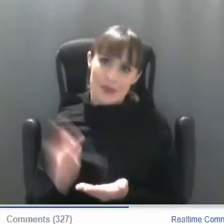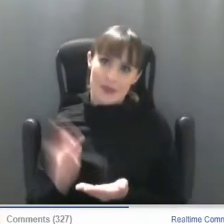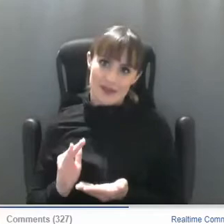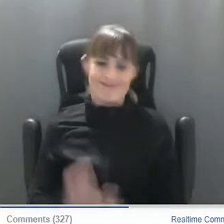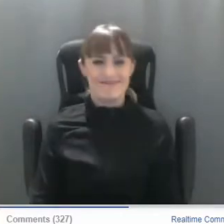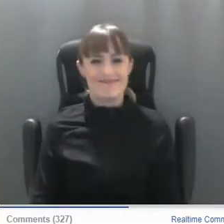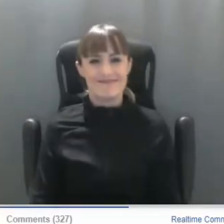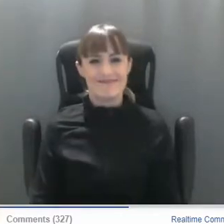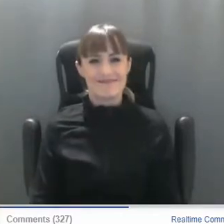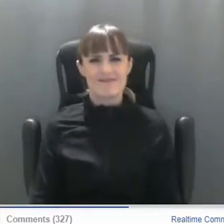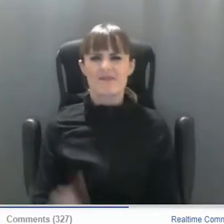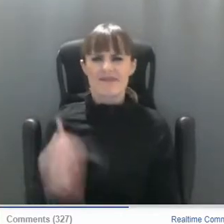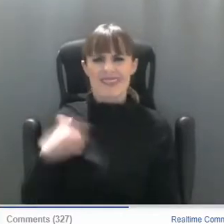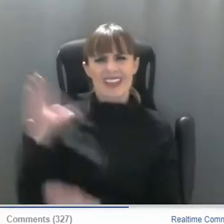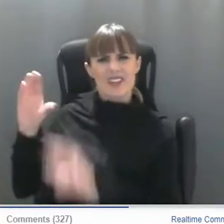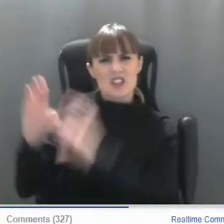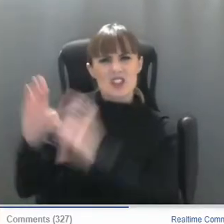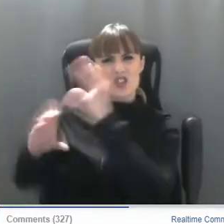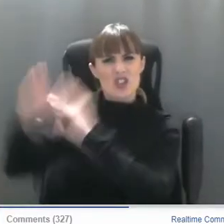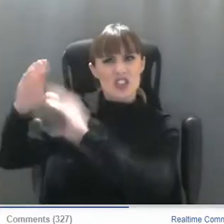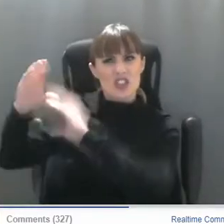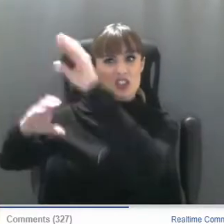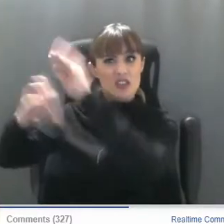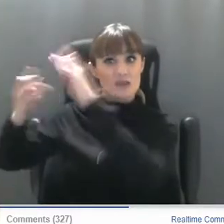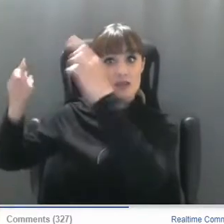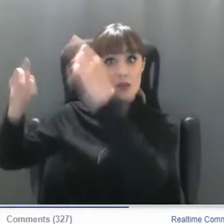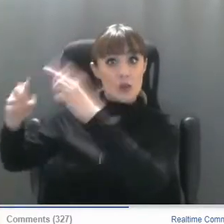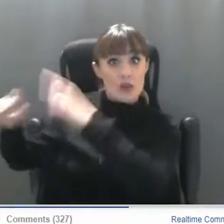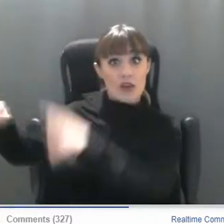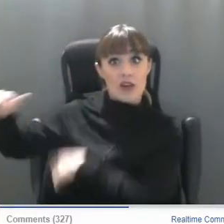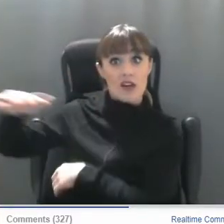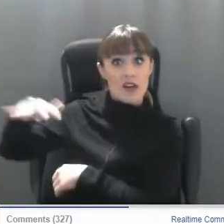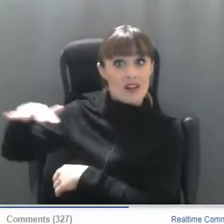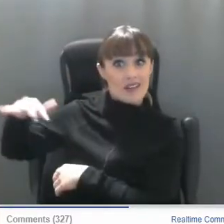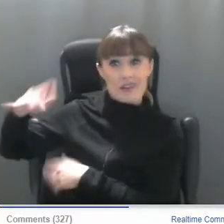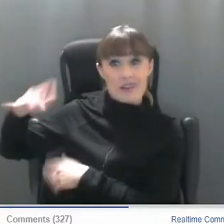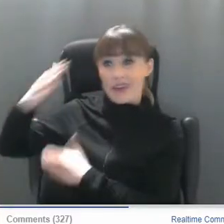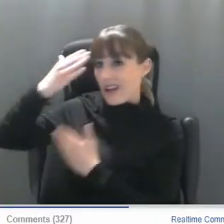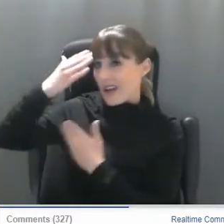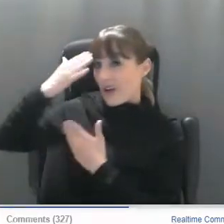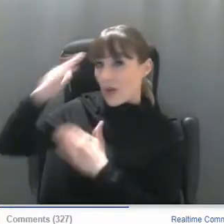here but not entirely sure what it will happen to this project, because this was